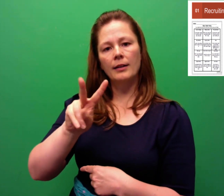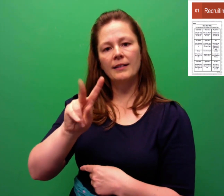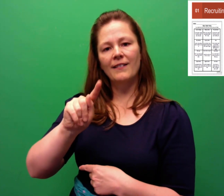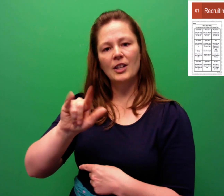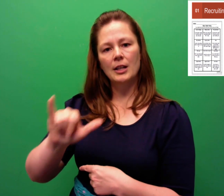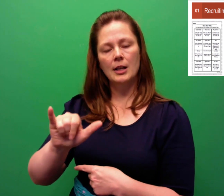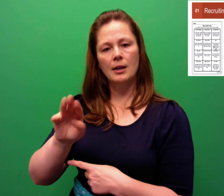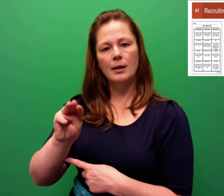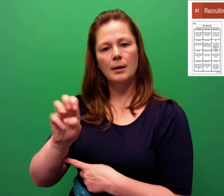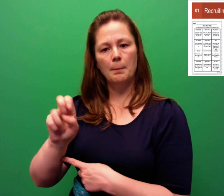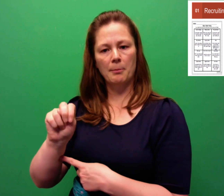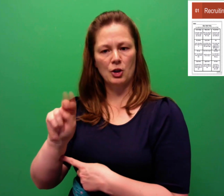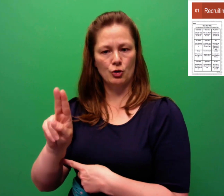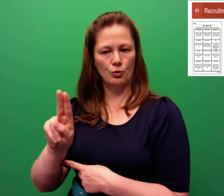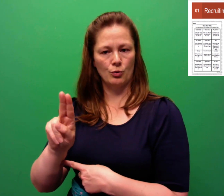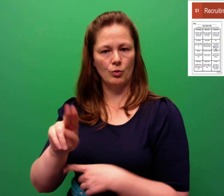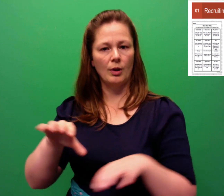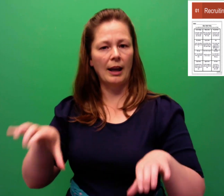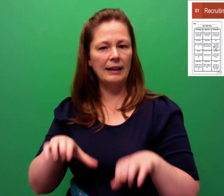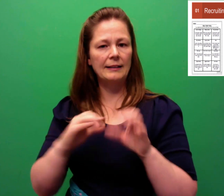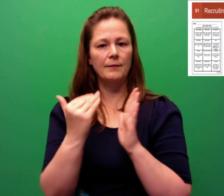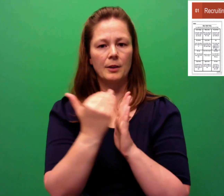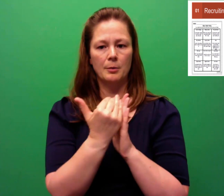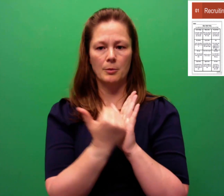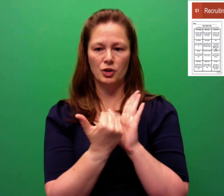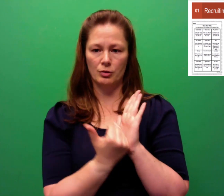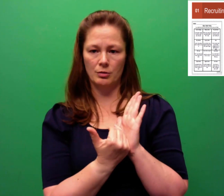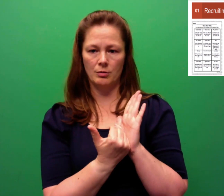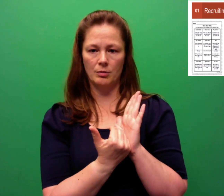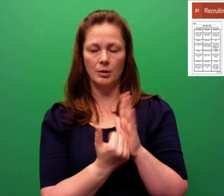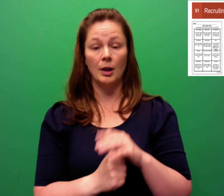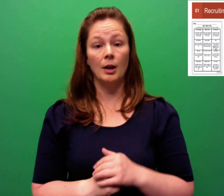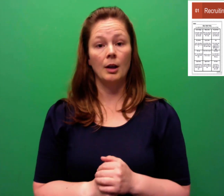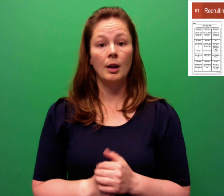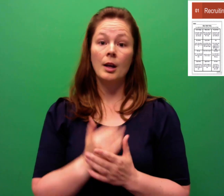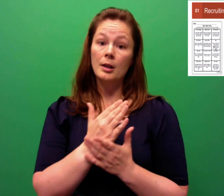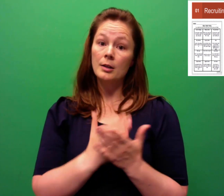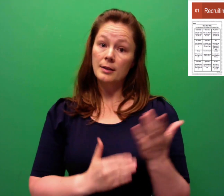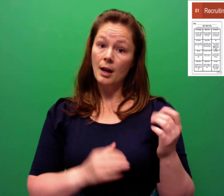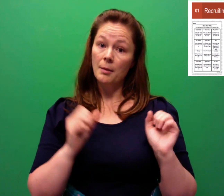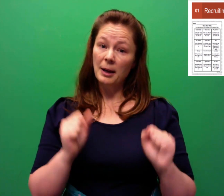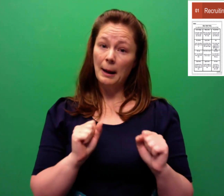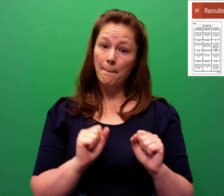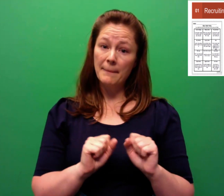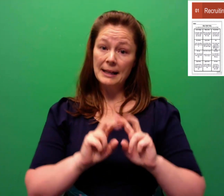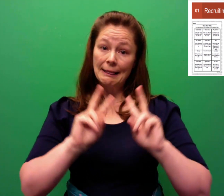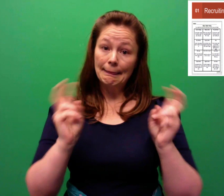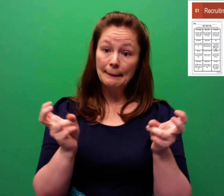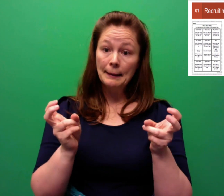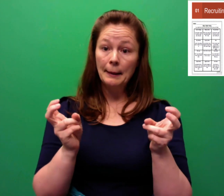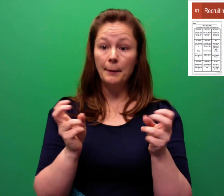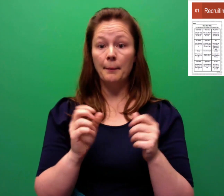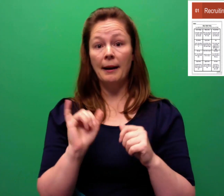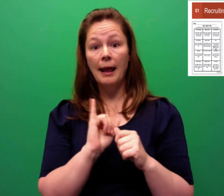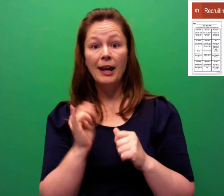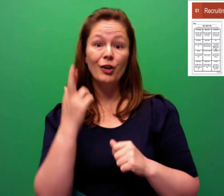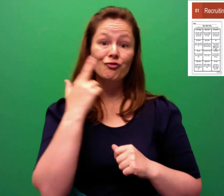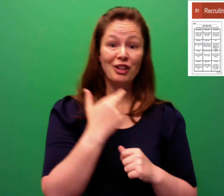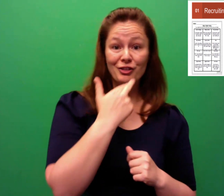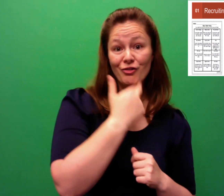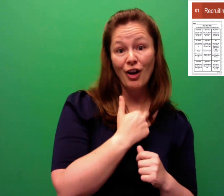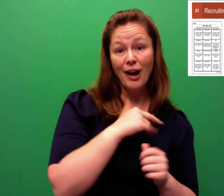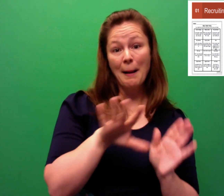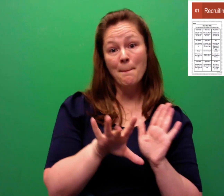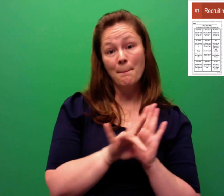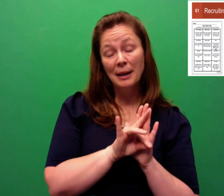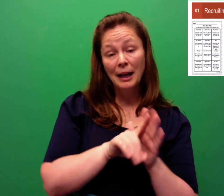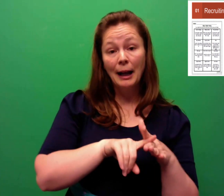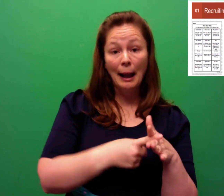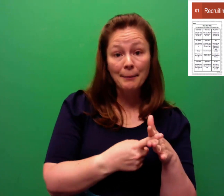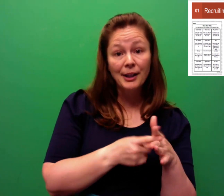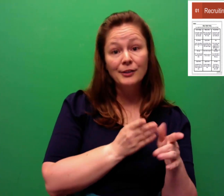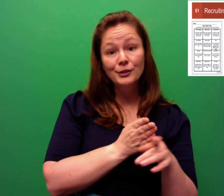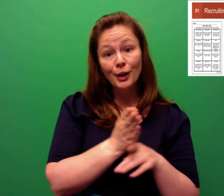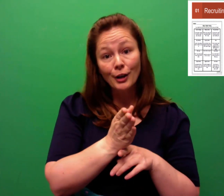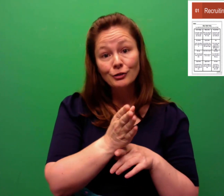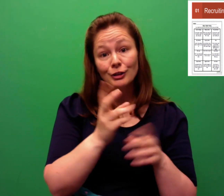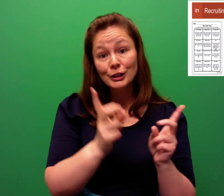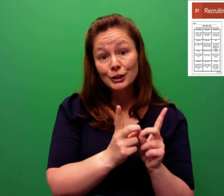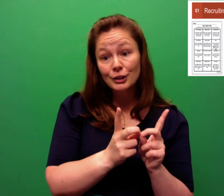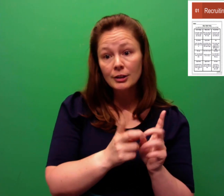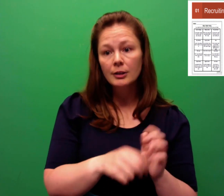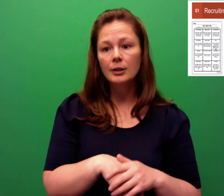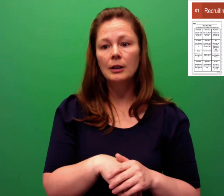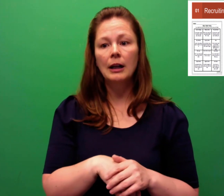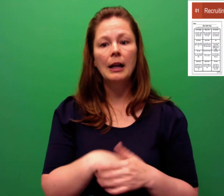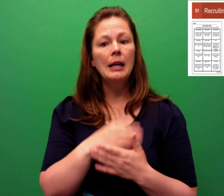called an activity menu. Some are themed to restaurants where you can choose an